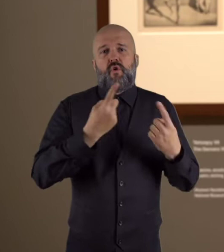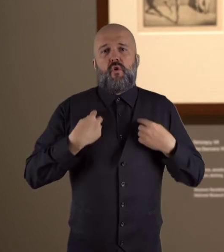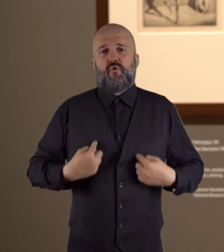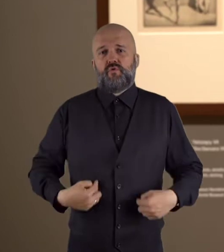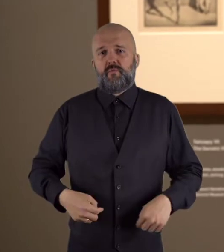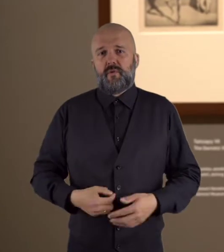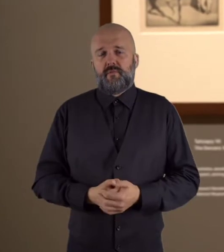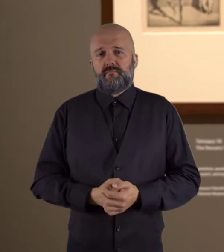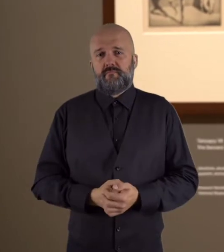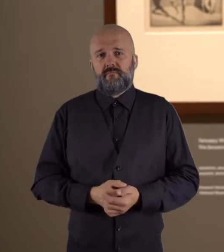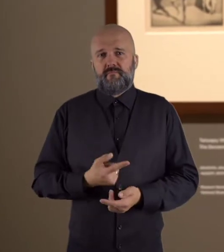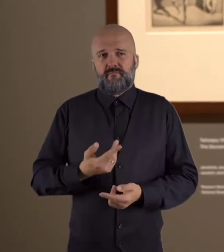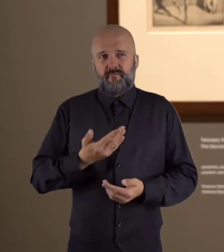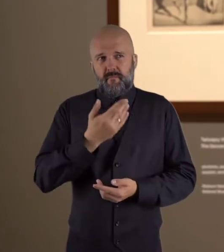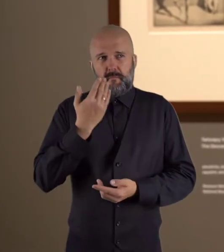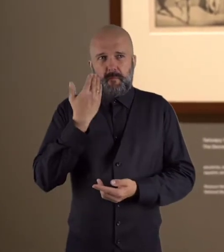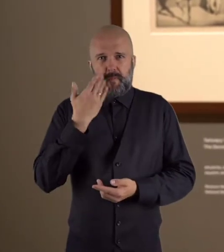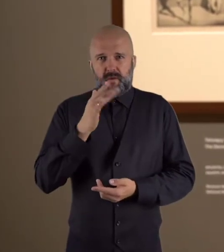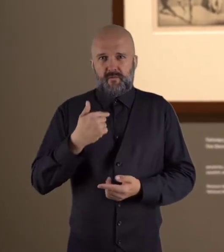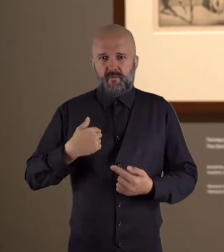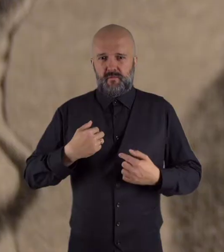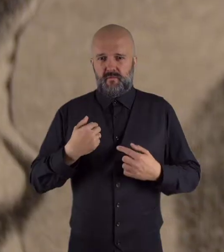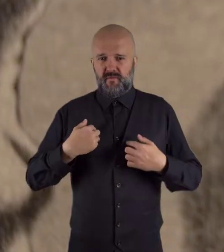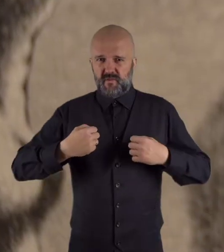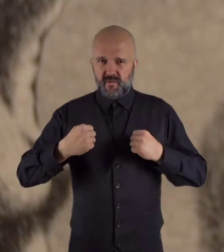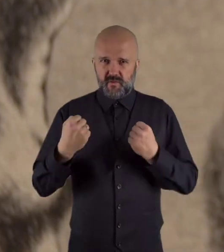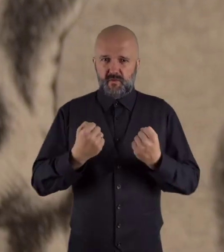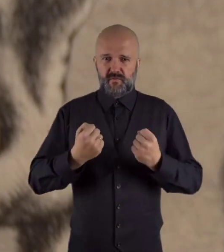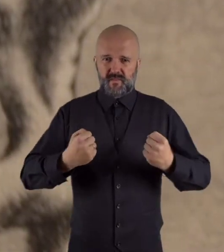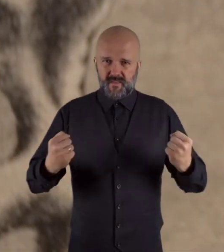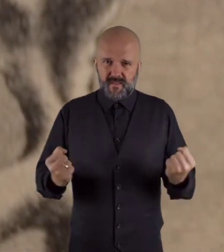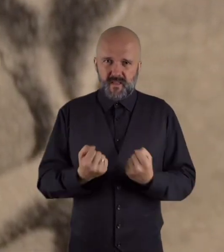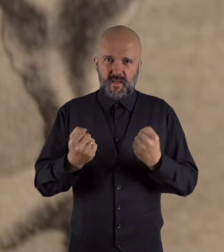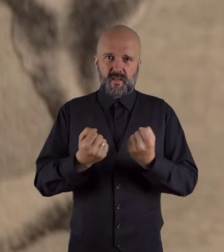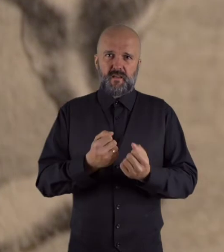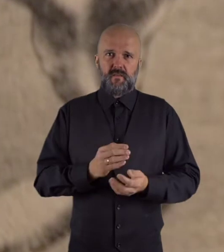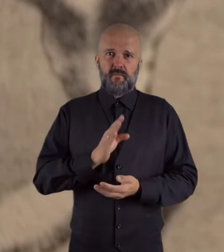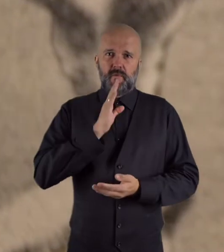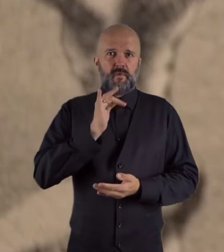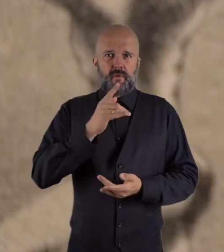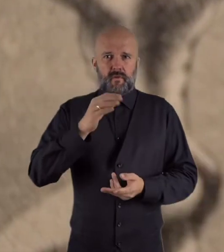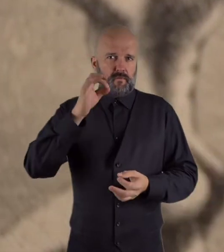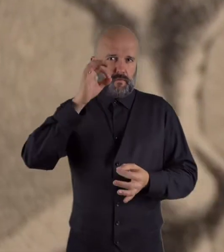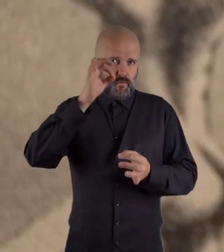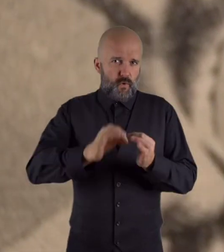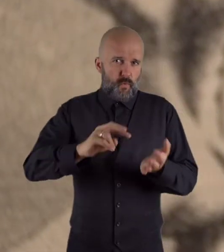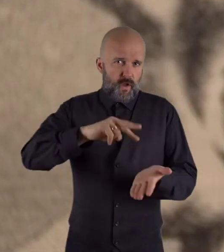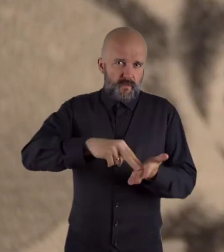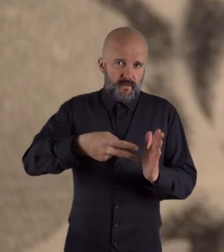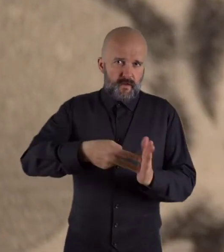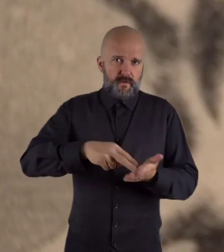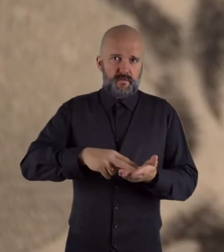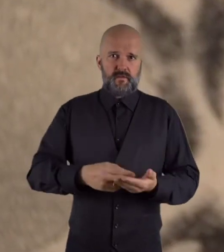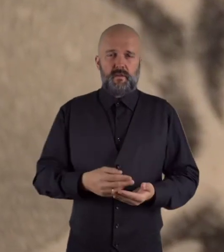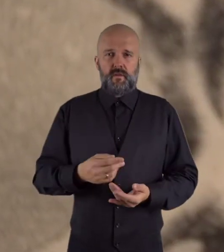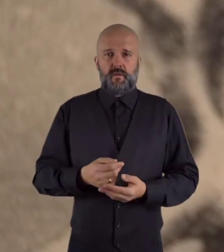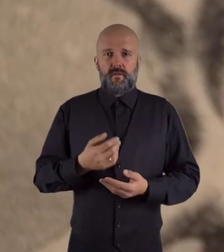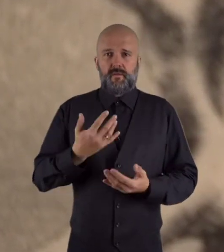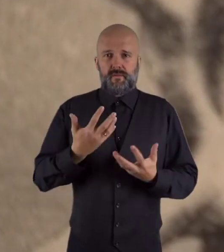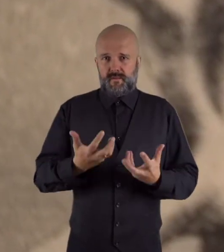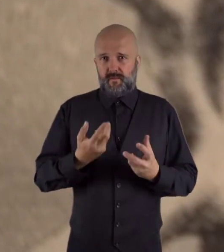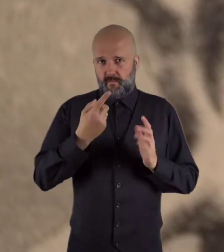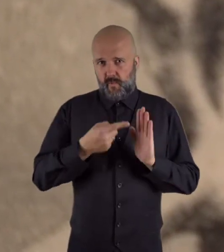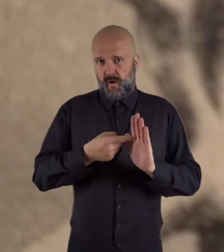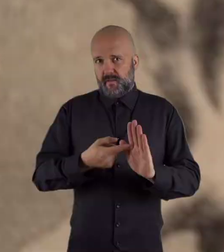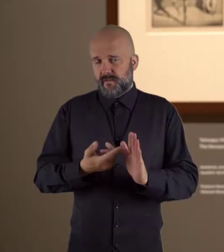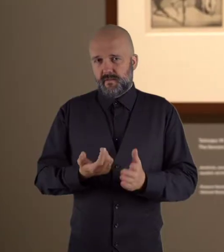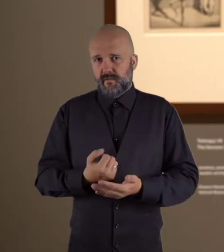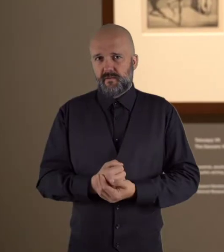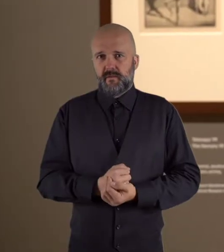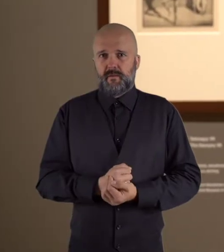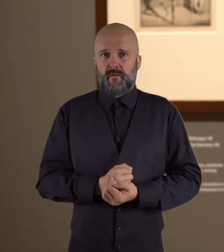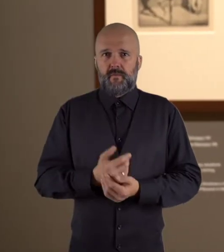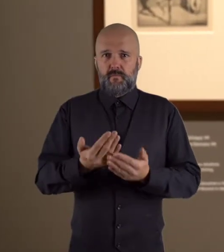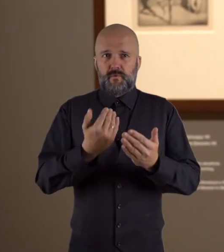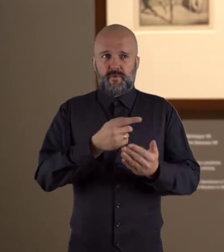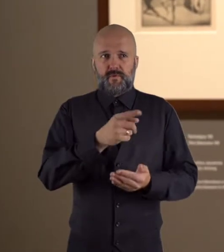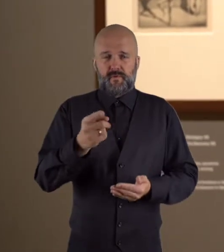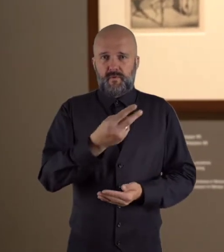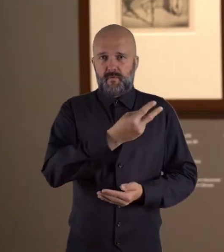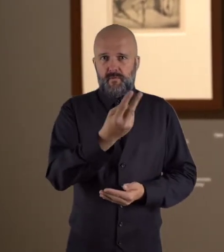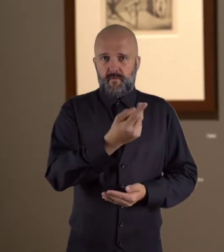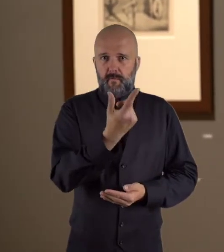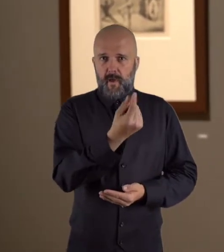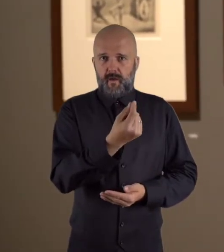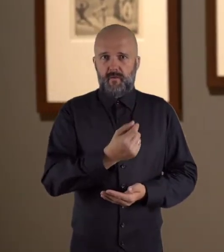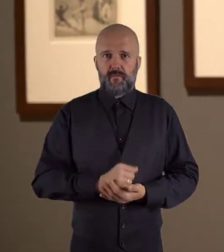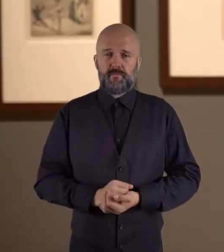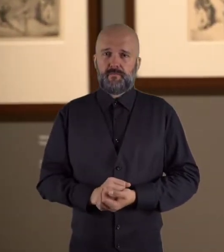who in a very strenuous way, as in classical dance or ballet, takes dance poses in front of this couple.